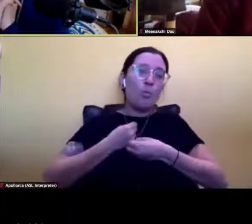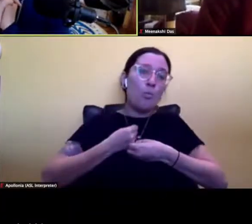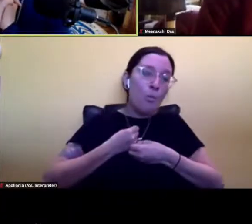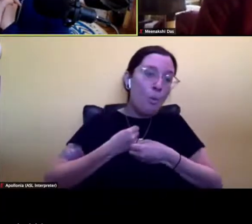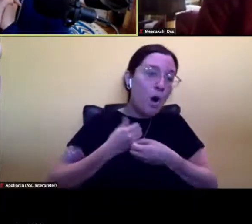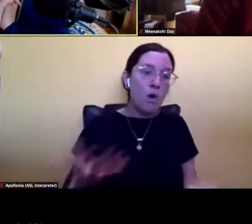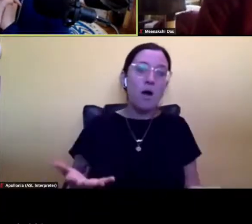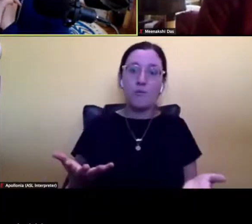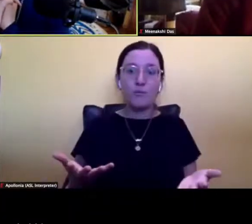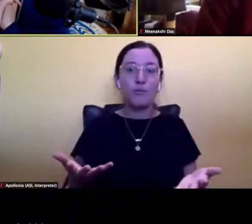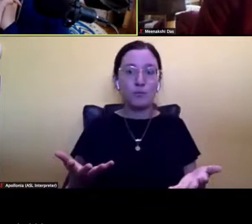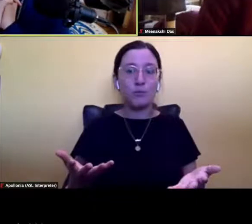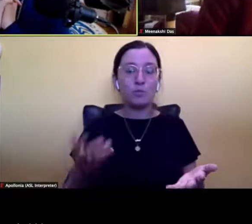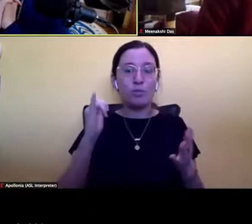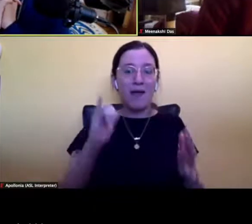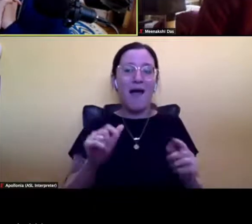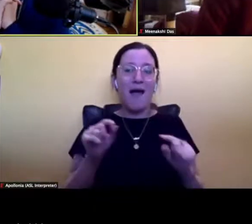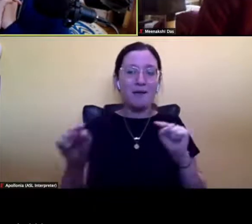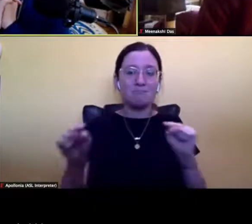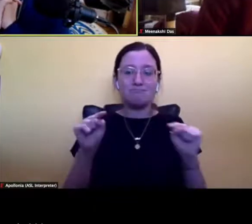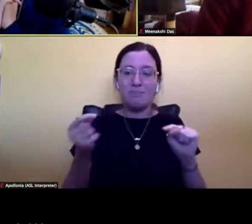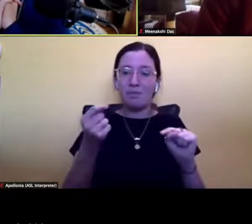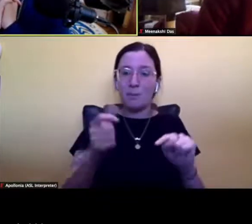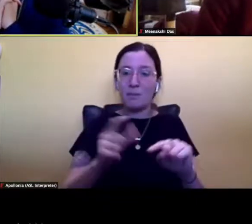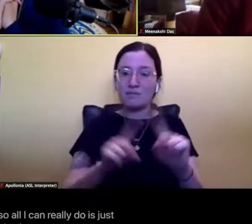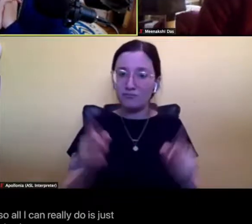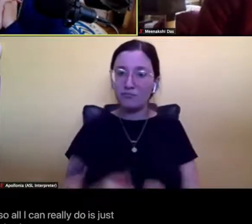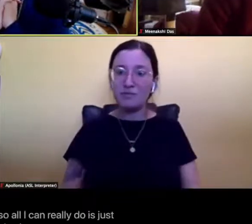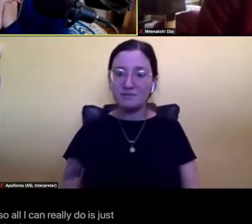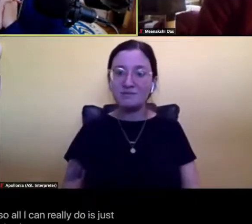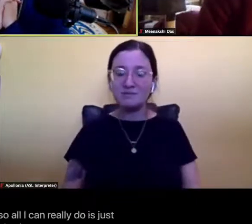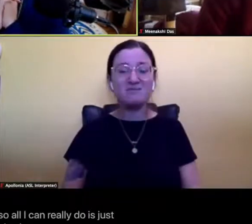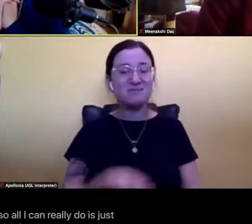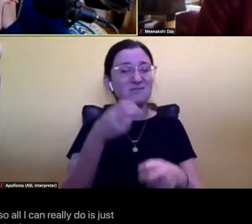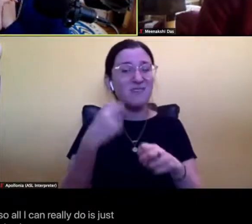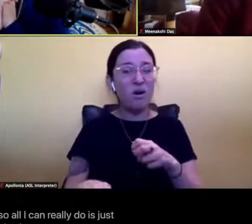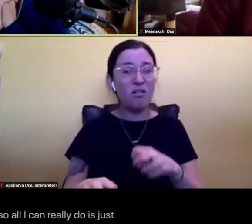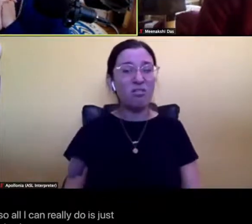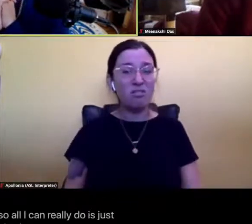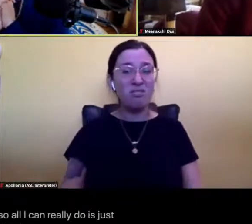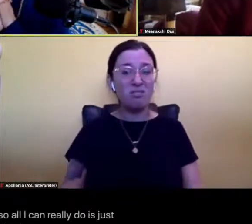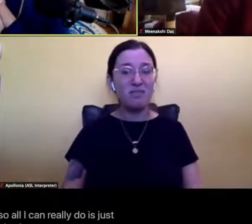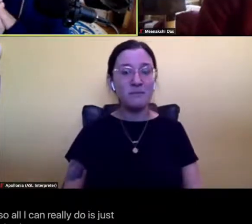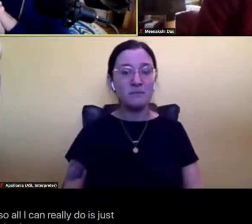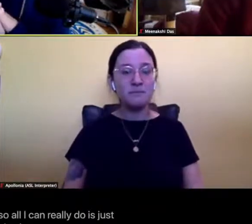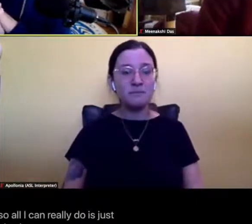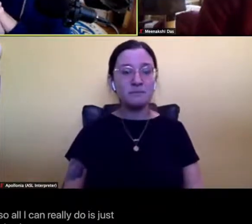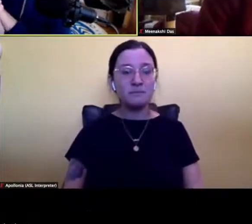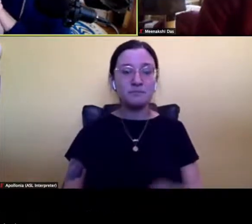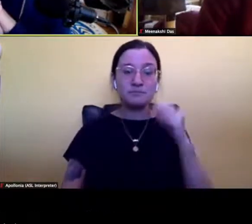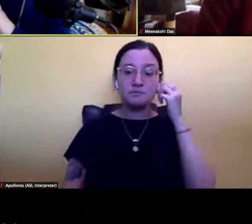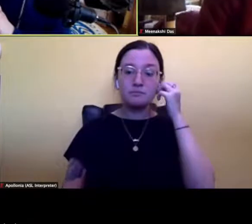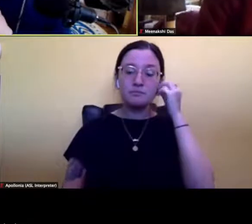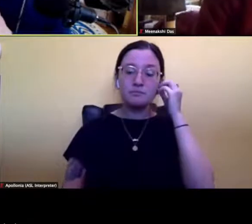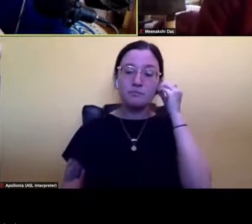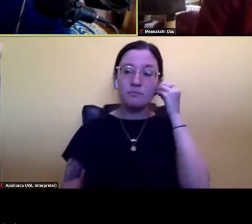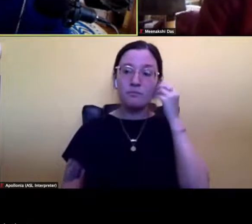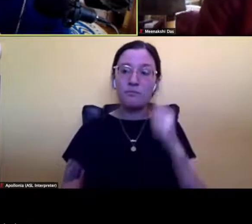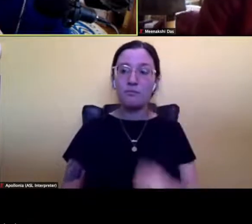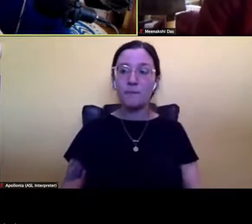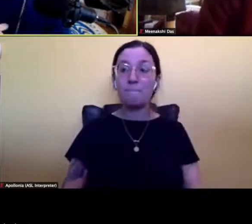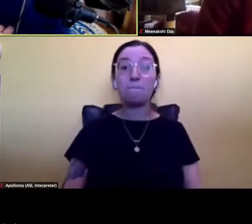So I think that it is difficult because I worry so much about those negative perceptions because